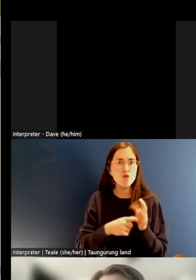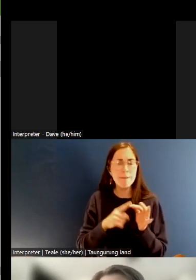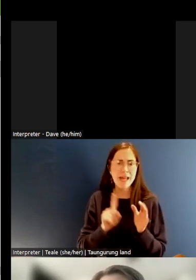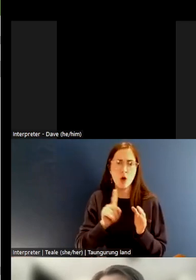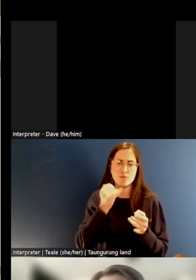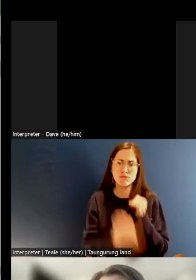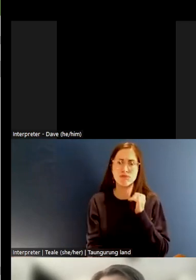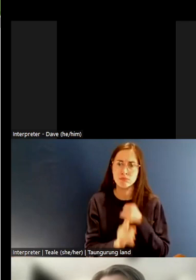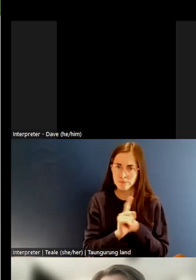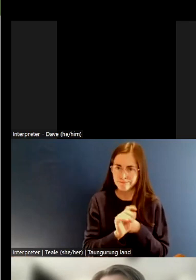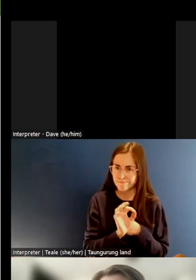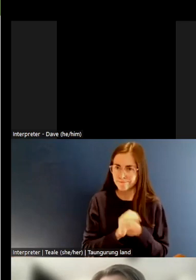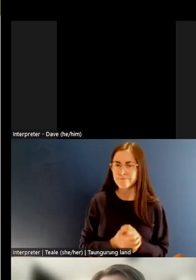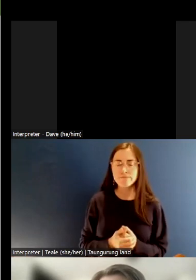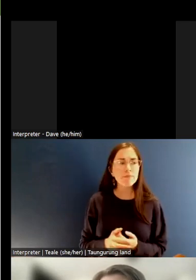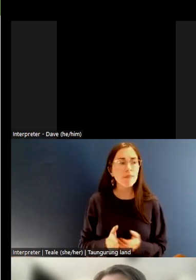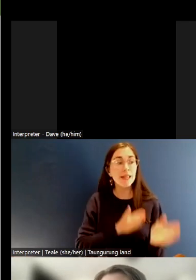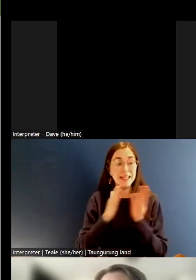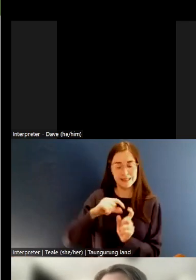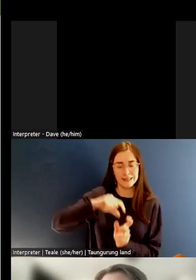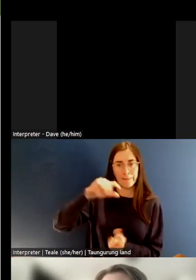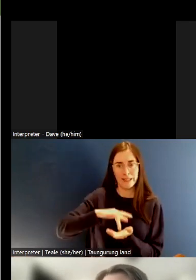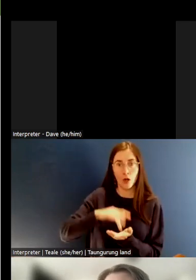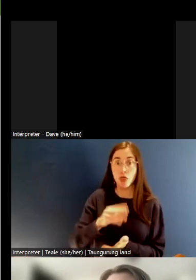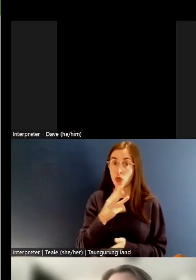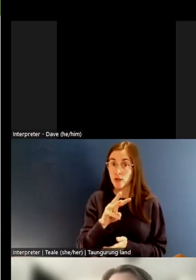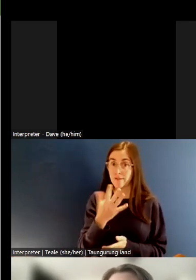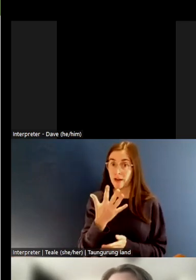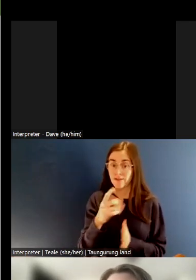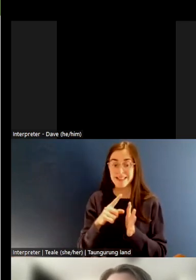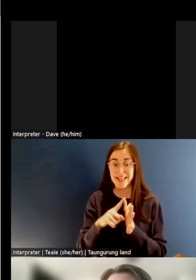that was the 35delG had the more severe changes.